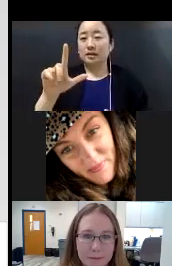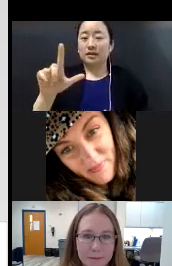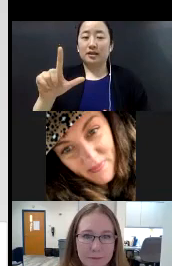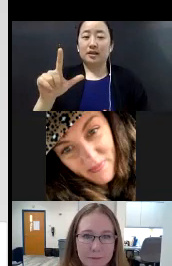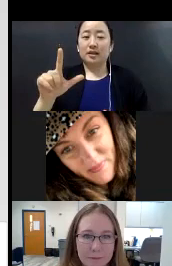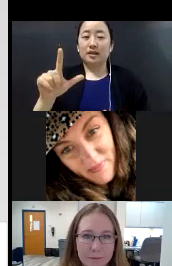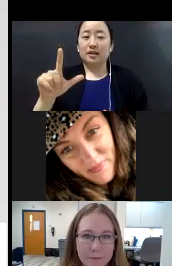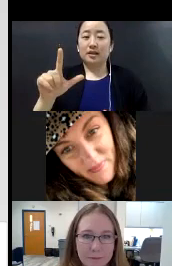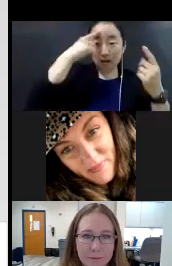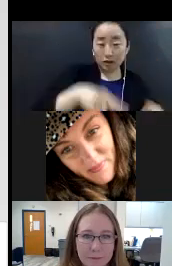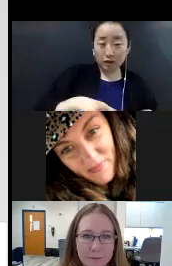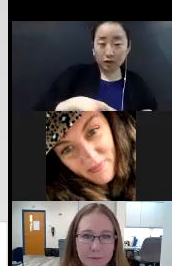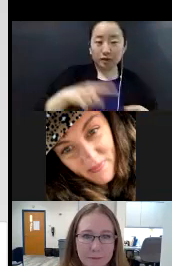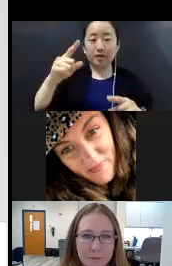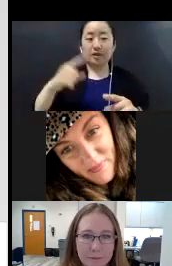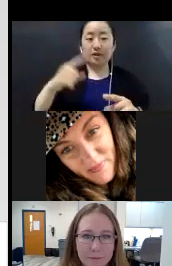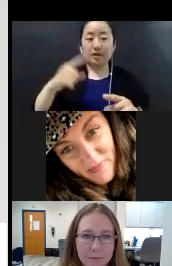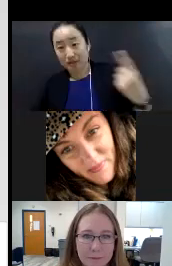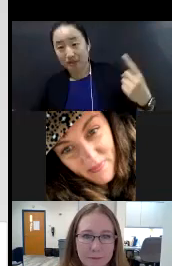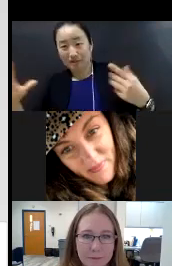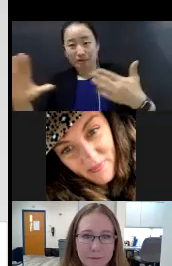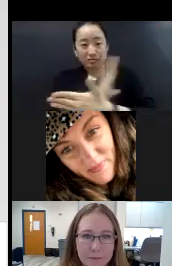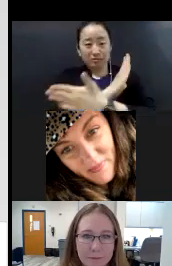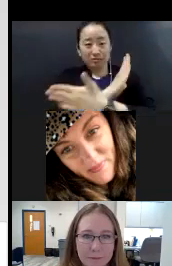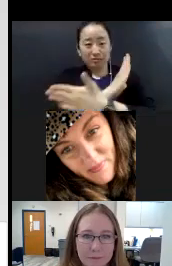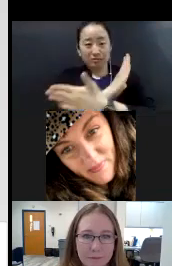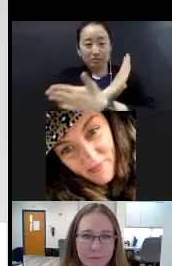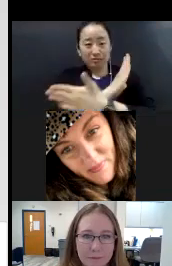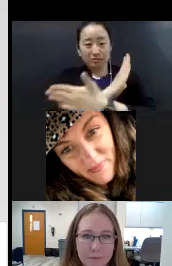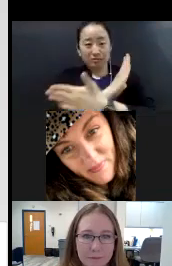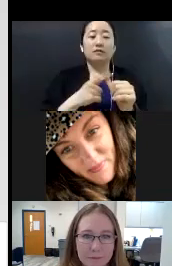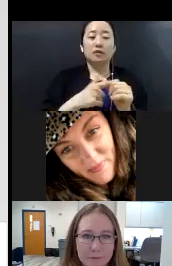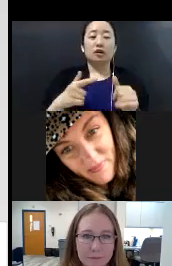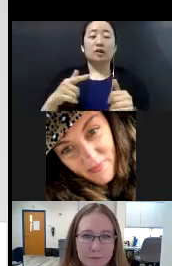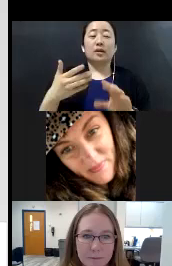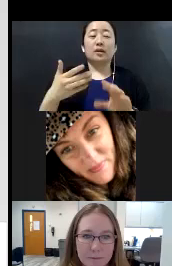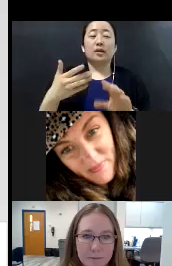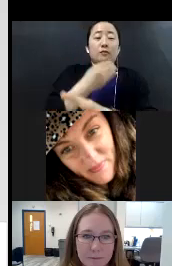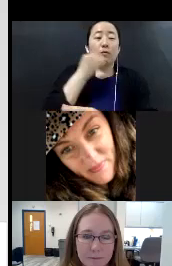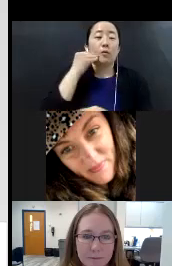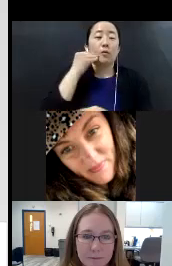THE INSTRUCTIONS THAT I RECEIVED PRIOR TO THE HOME ASSESSMENT WERE CLEAR AND EASY TO UNDERSTAND.